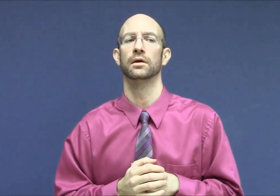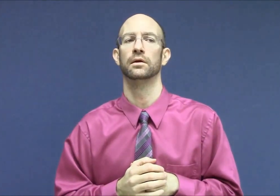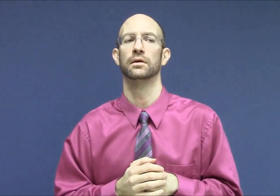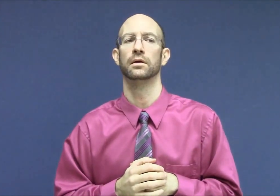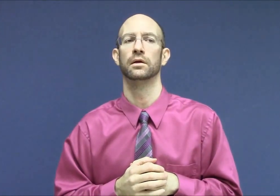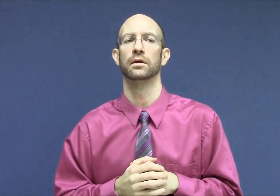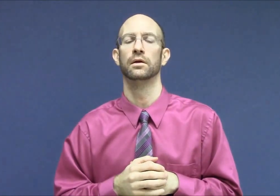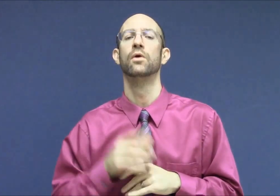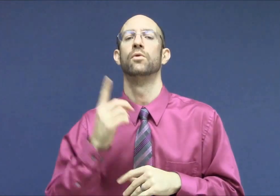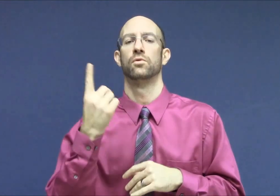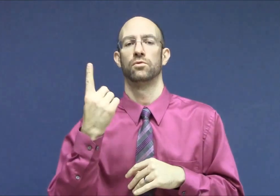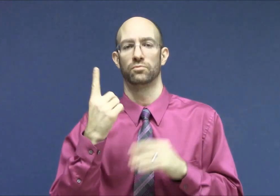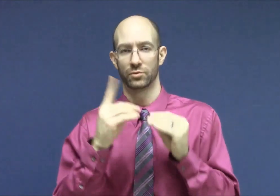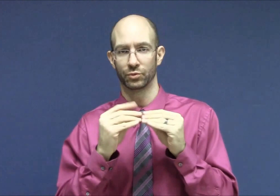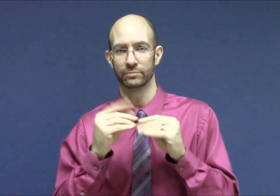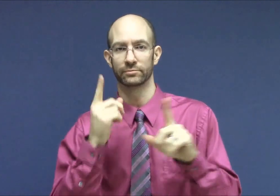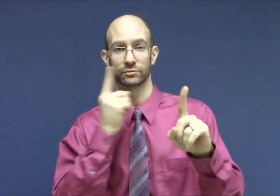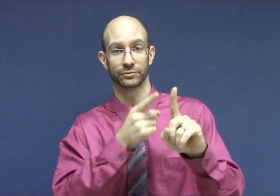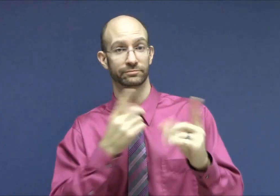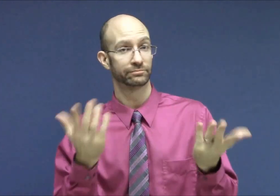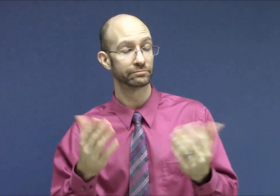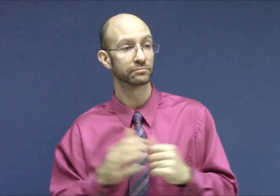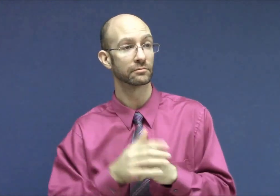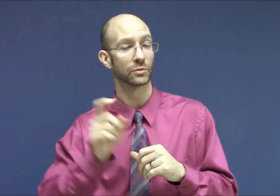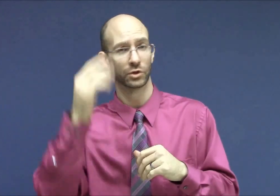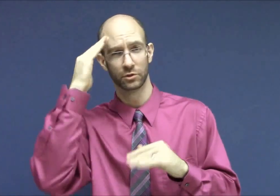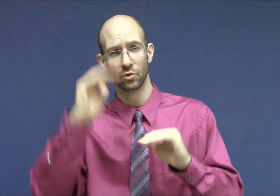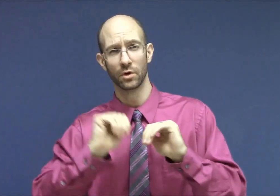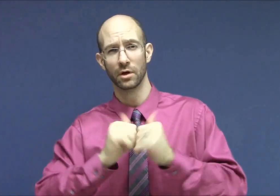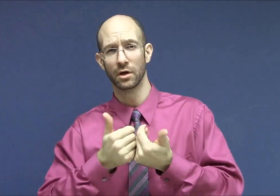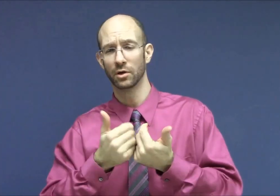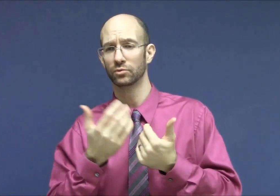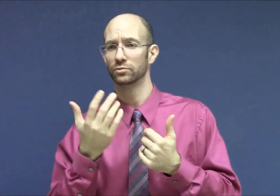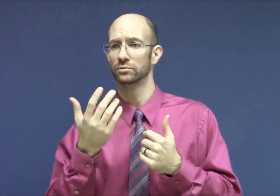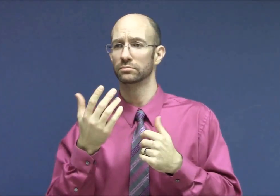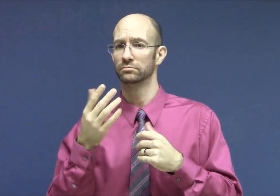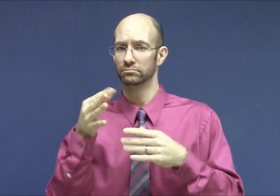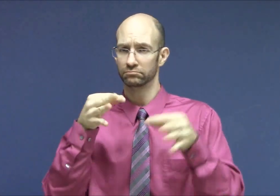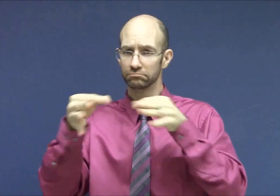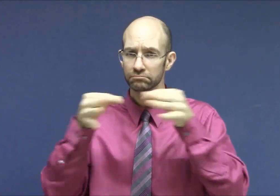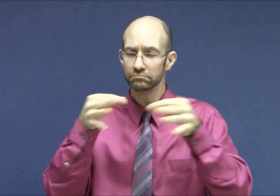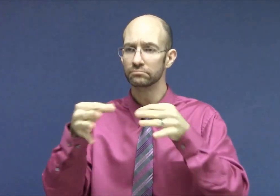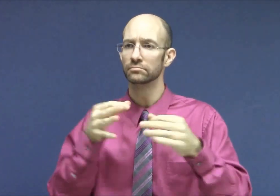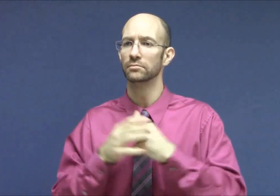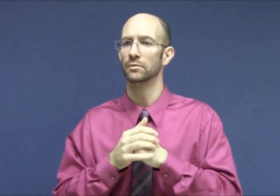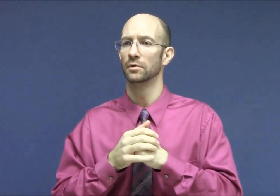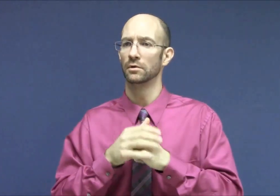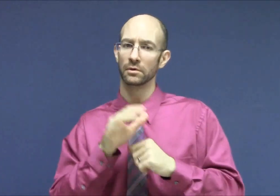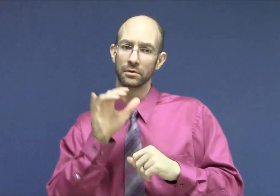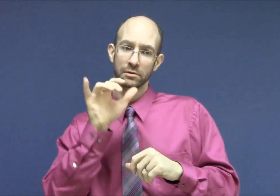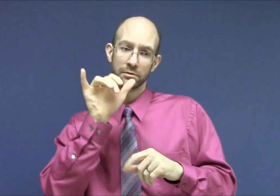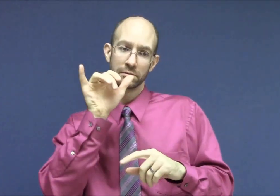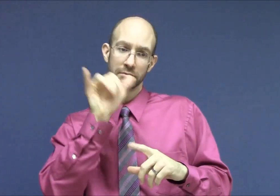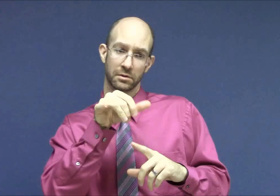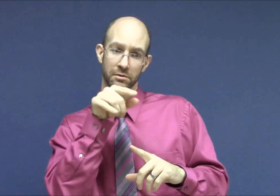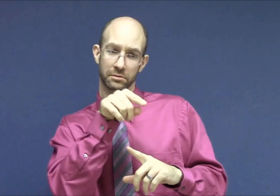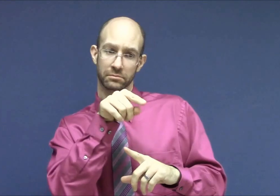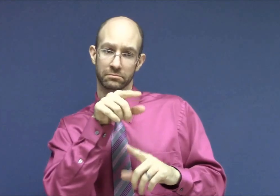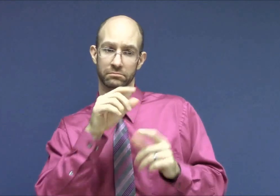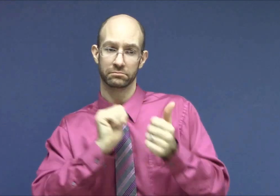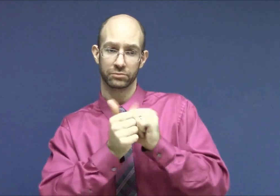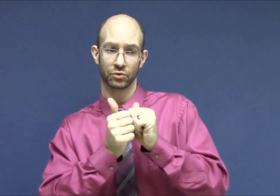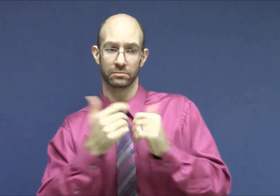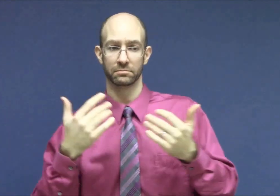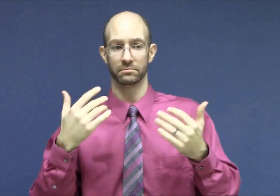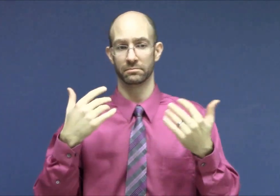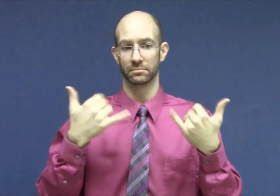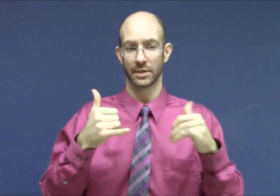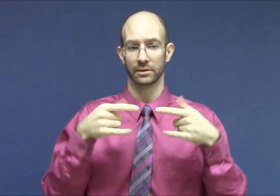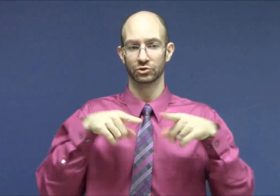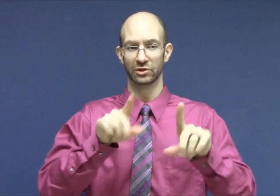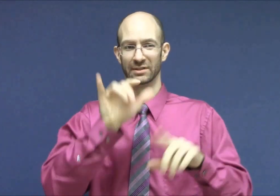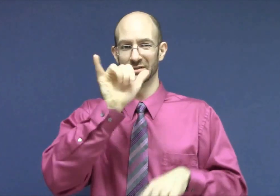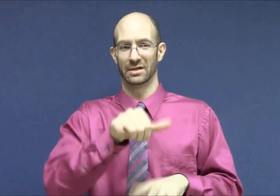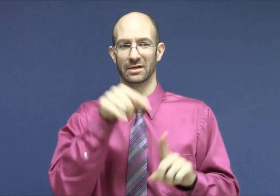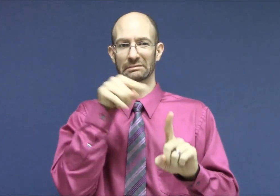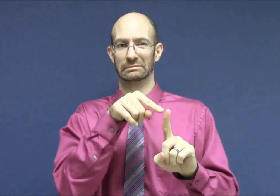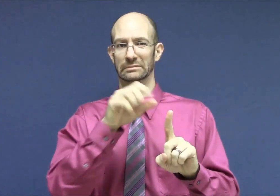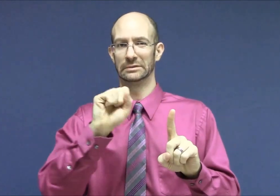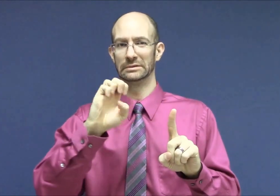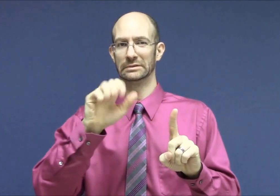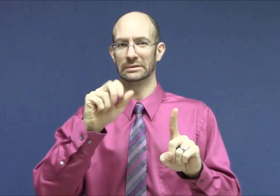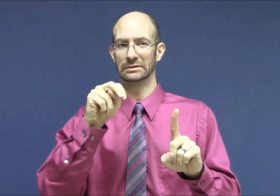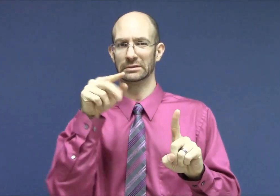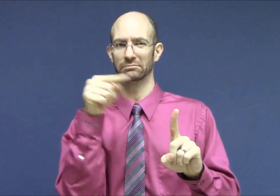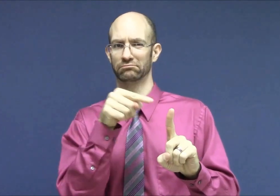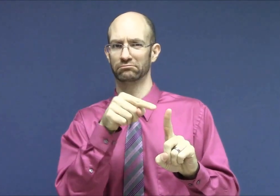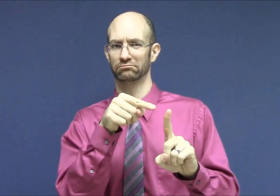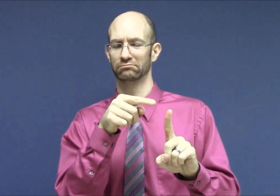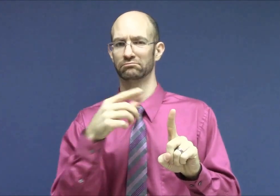And oh one more objective what? You need to know how to explain why sport is played during that season.